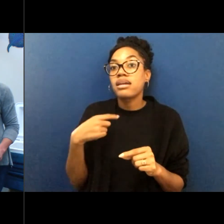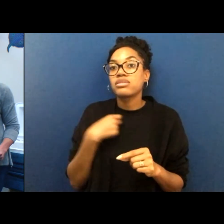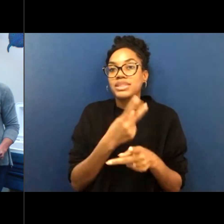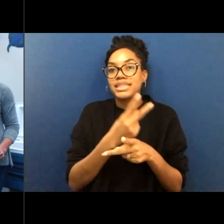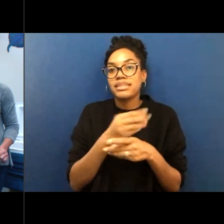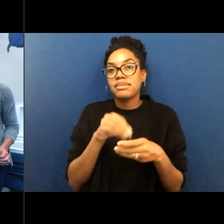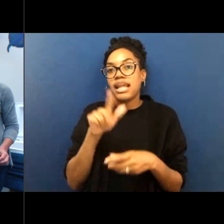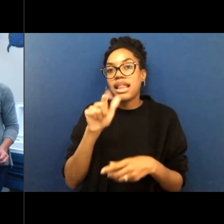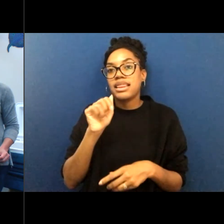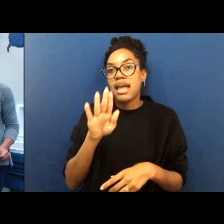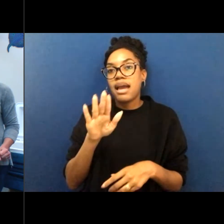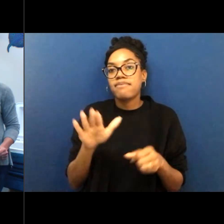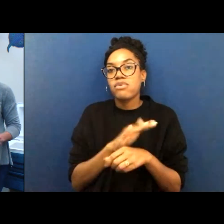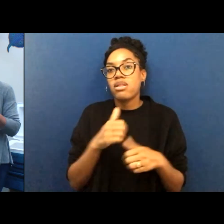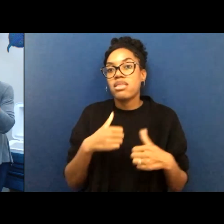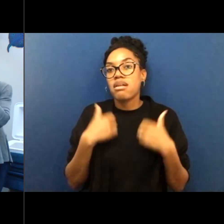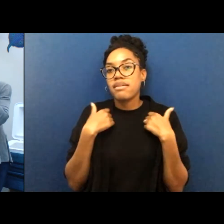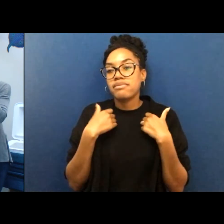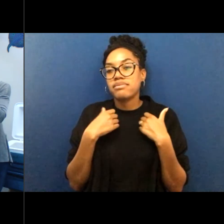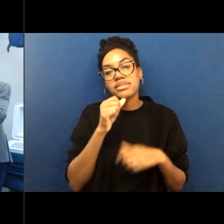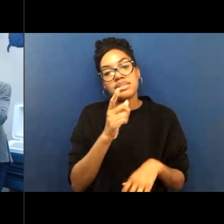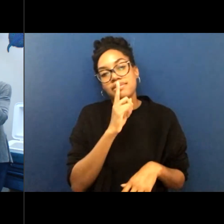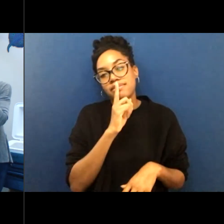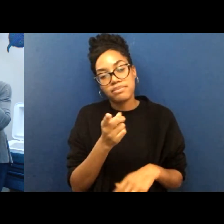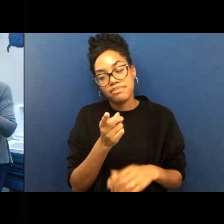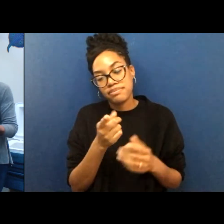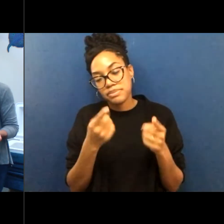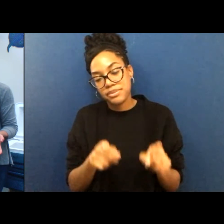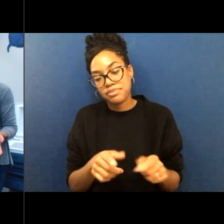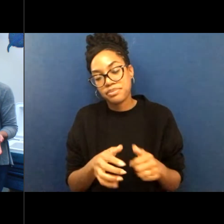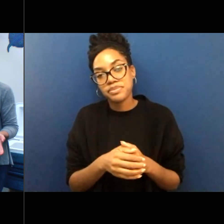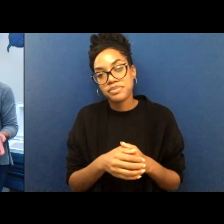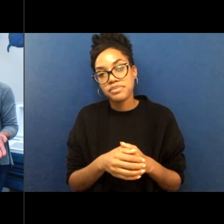which probably isn't very realistic. But people think, for example,